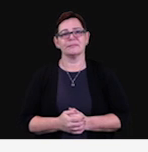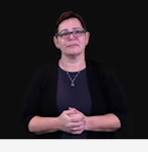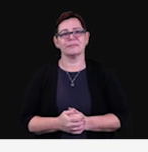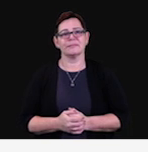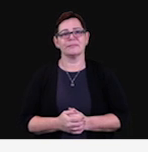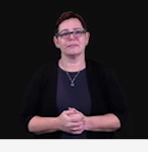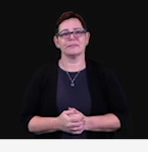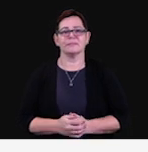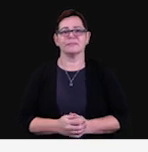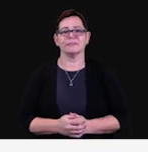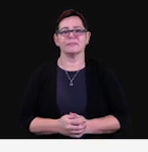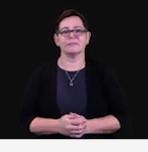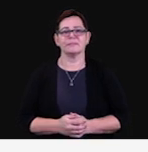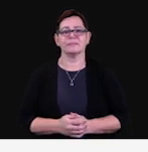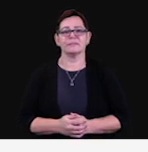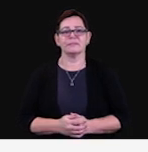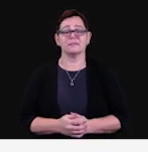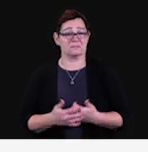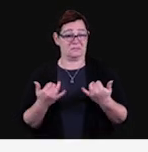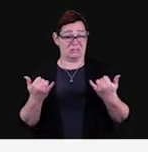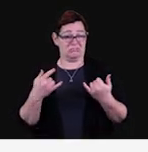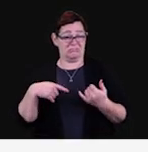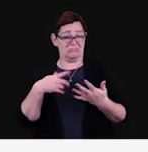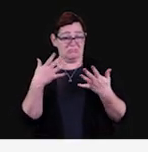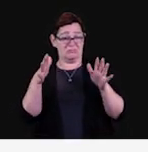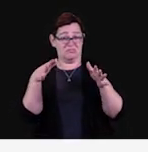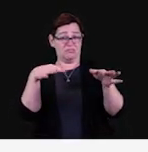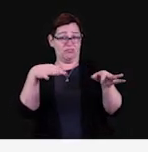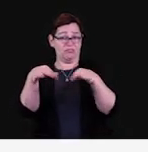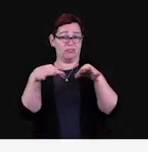Now that we’ve explained how you can determine your residency for tax